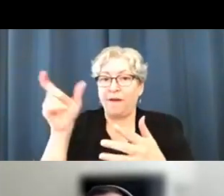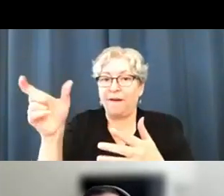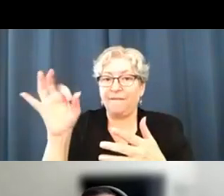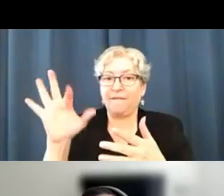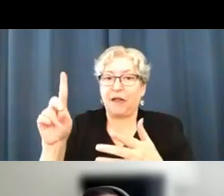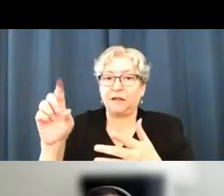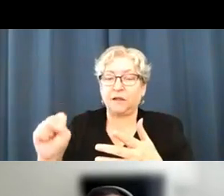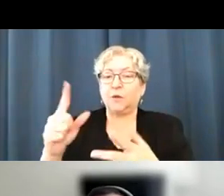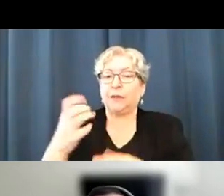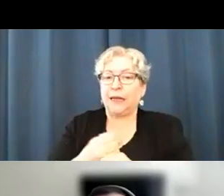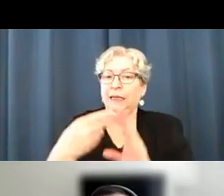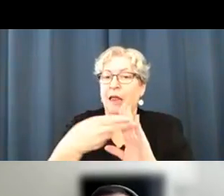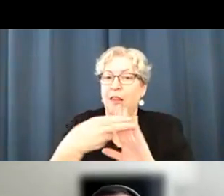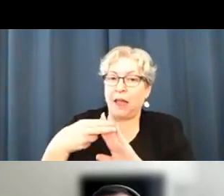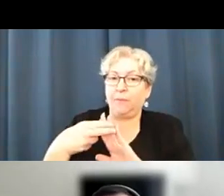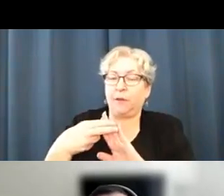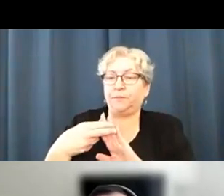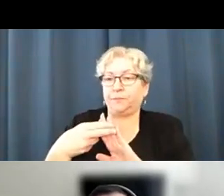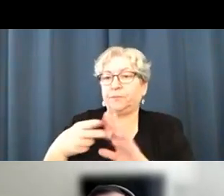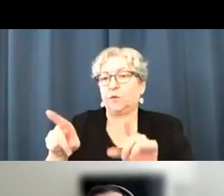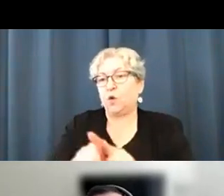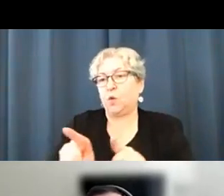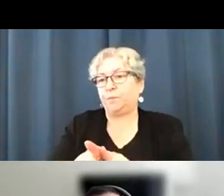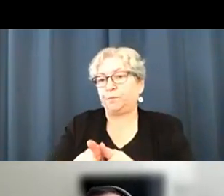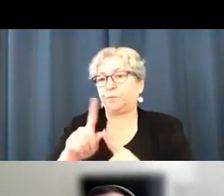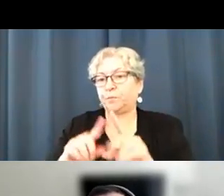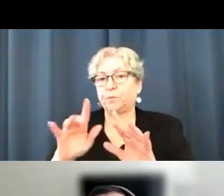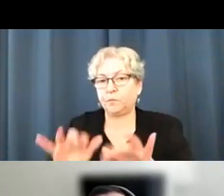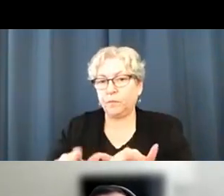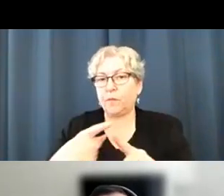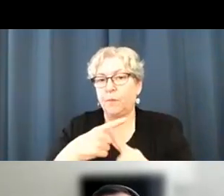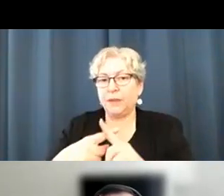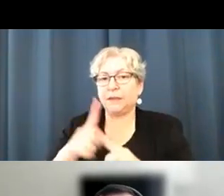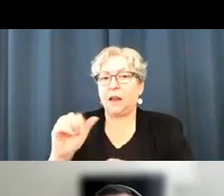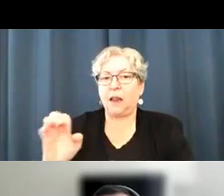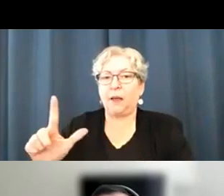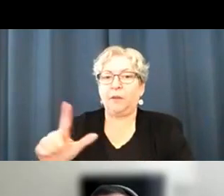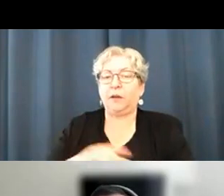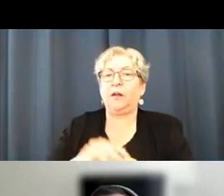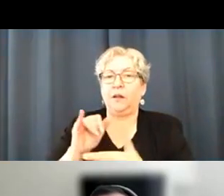you get the label as well. So, what you input into it plus the label. So, that's all that needs to be here,